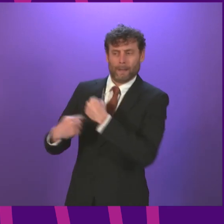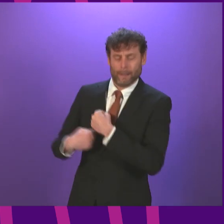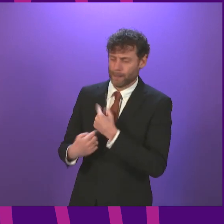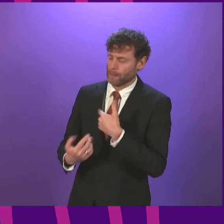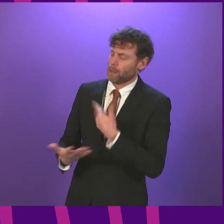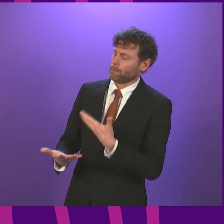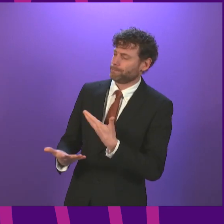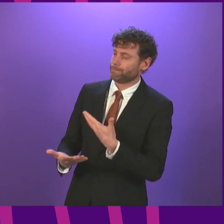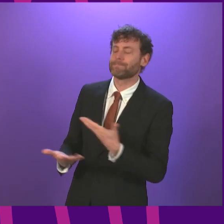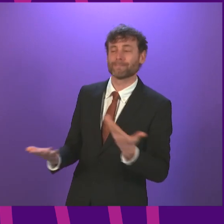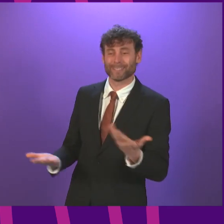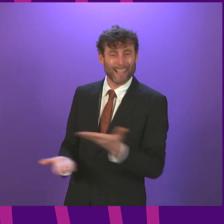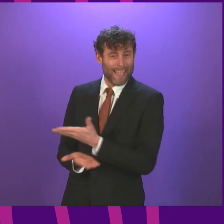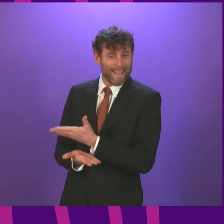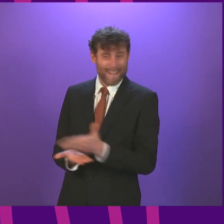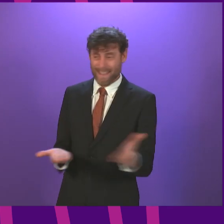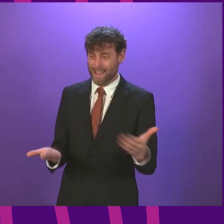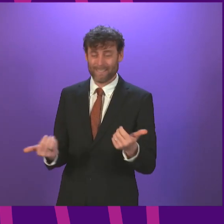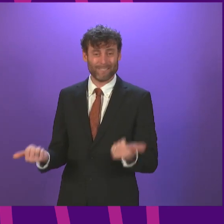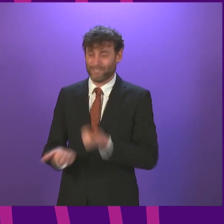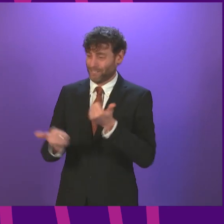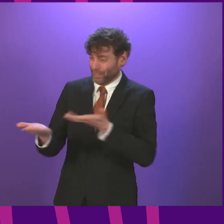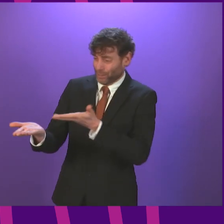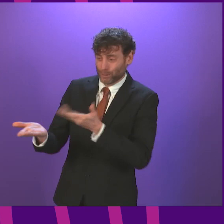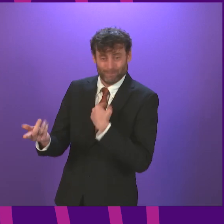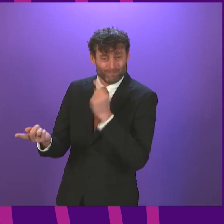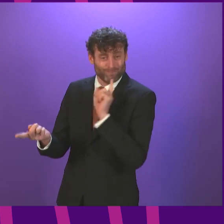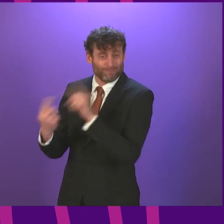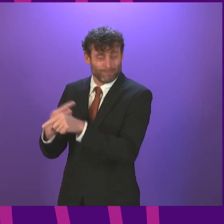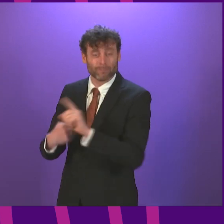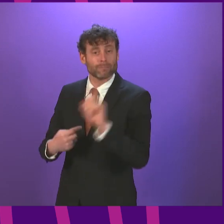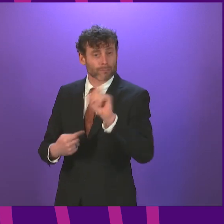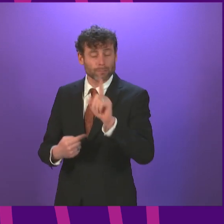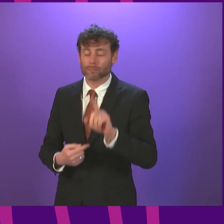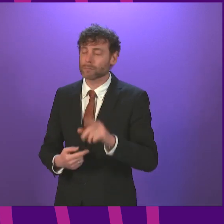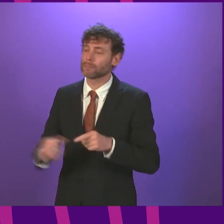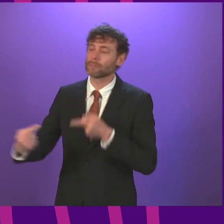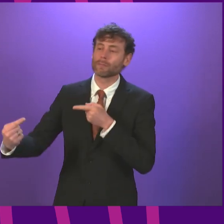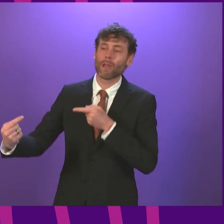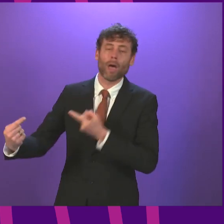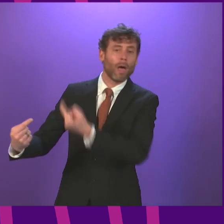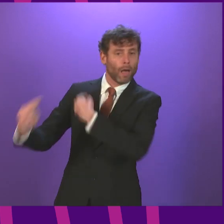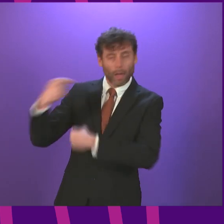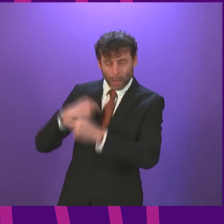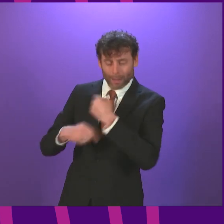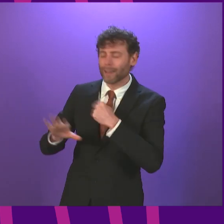me say first that, whether the Opposition wants to believe this or not, I take the matter